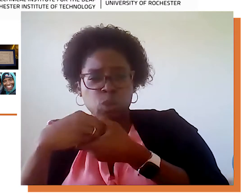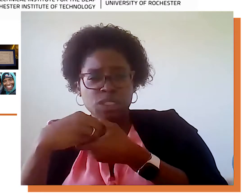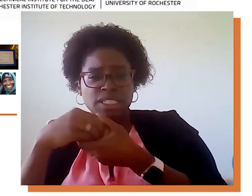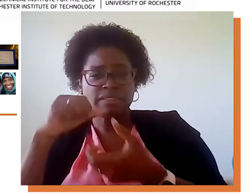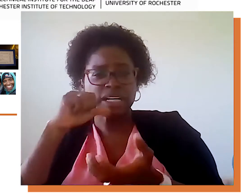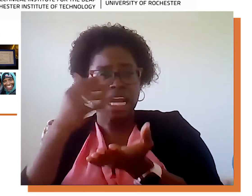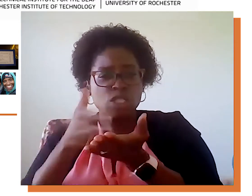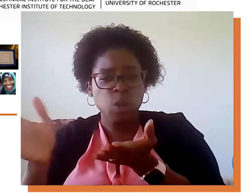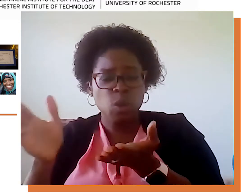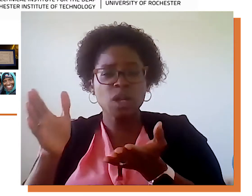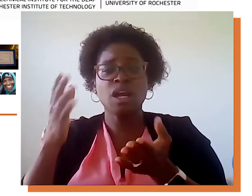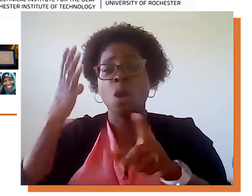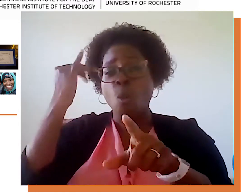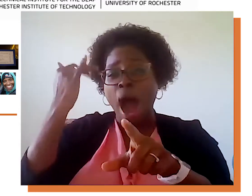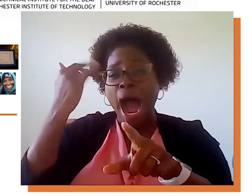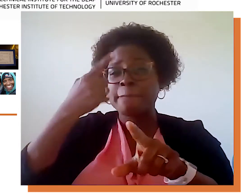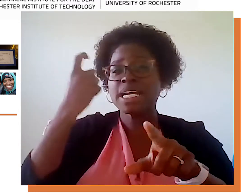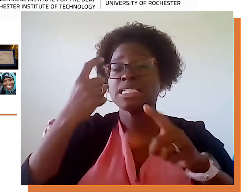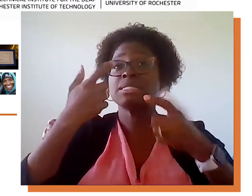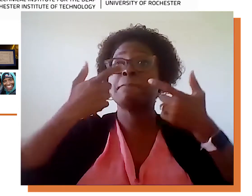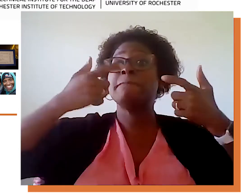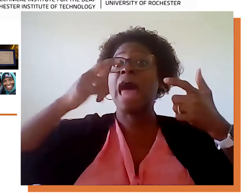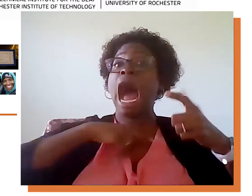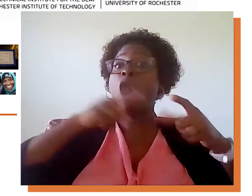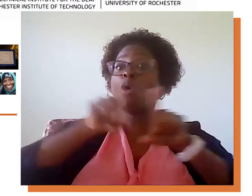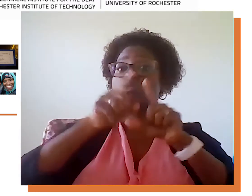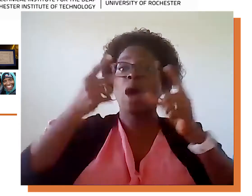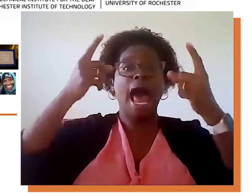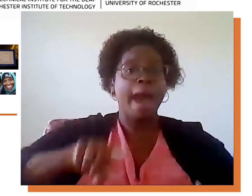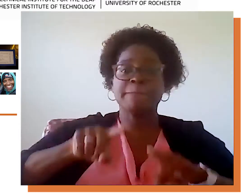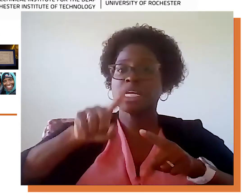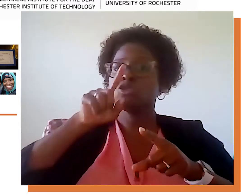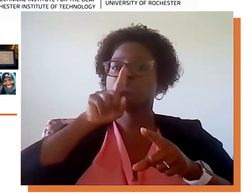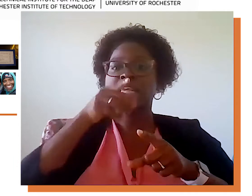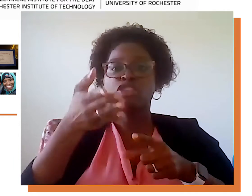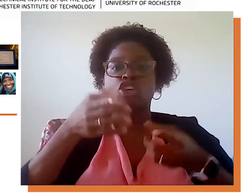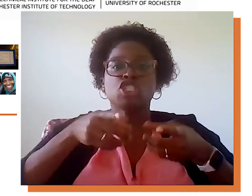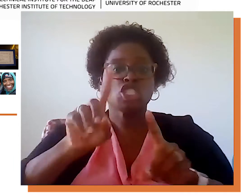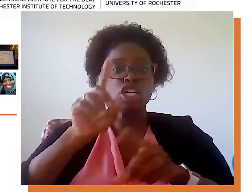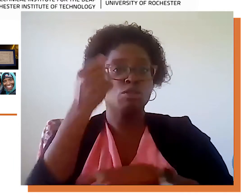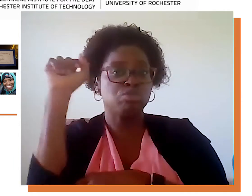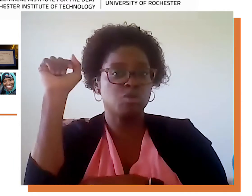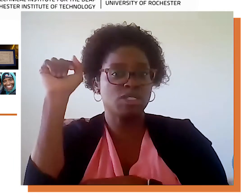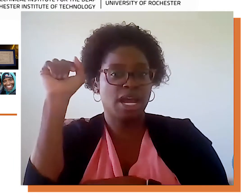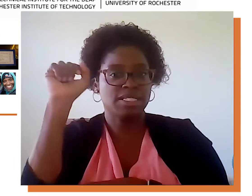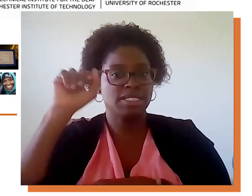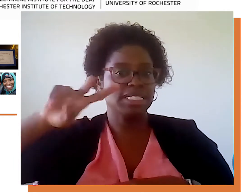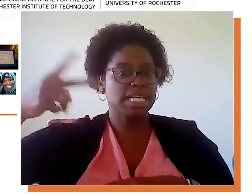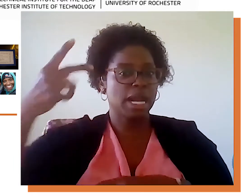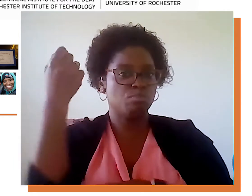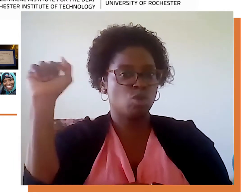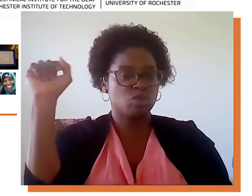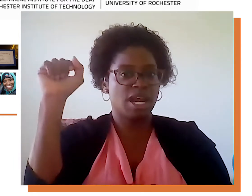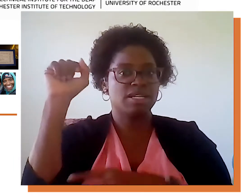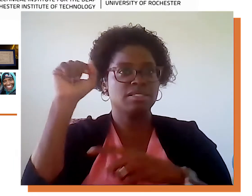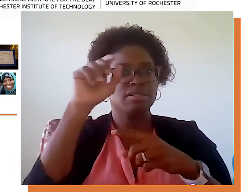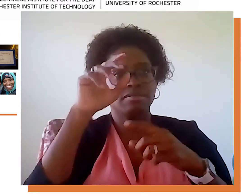inclusivity issues, things that are important to what I'm doing today. I was involved in the second protest